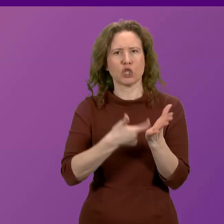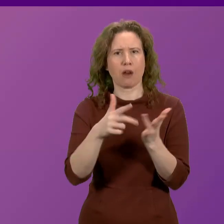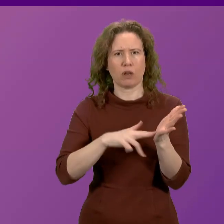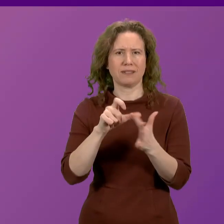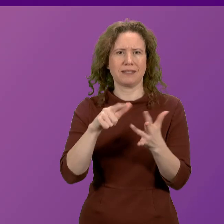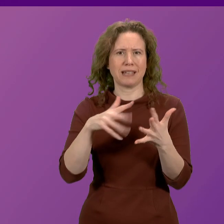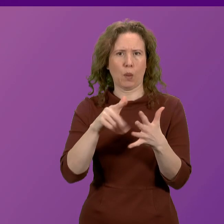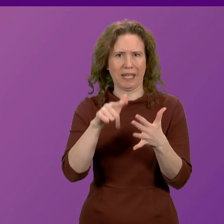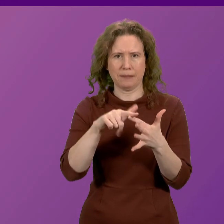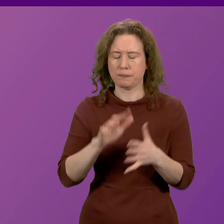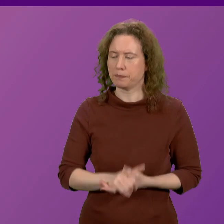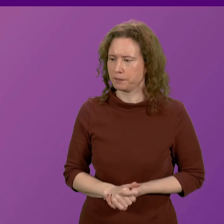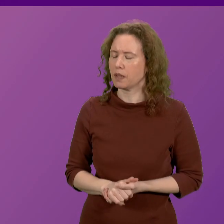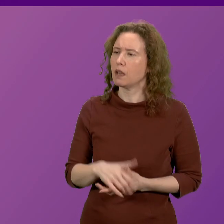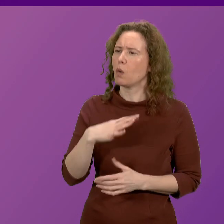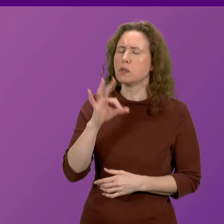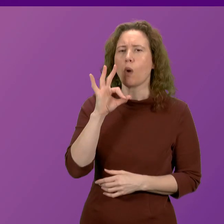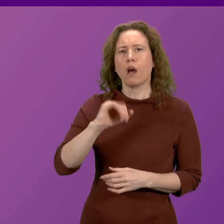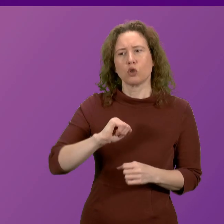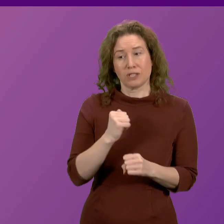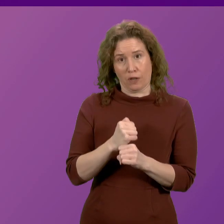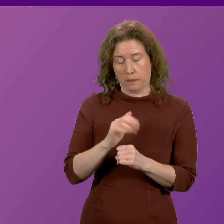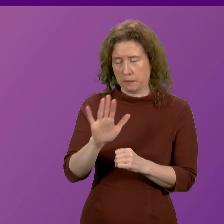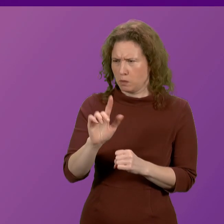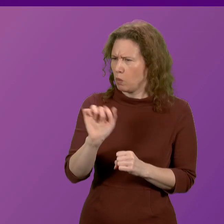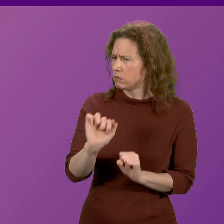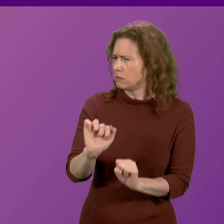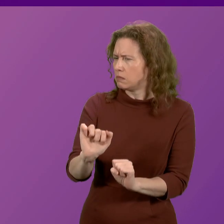To ask the First Minister what the Scottish Government’s position is regarding any